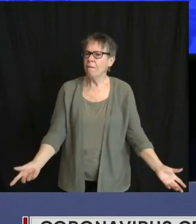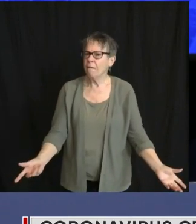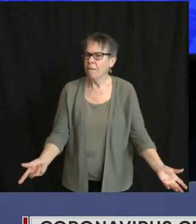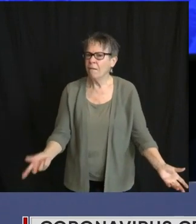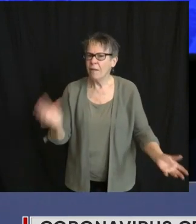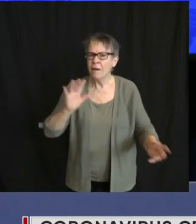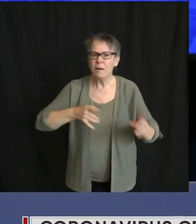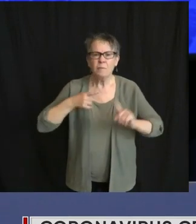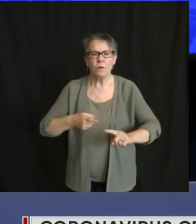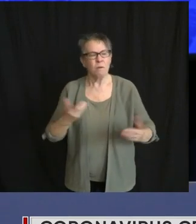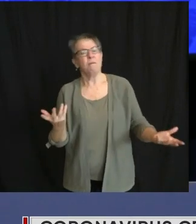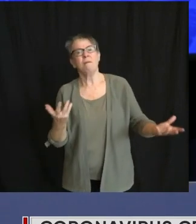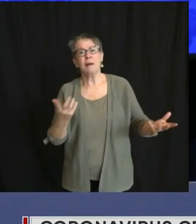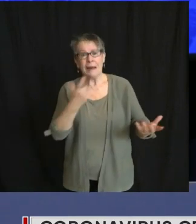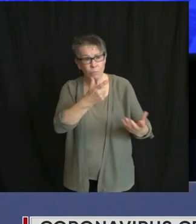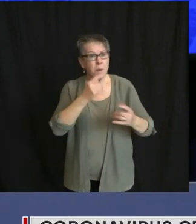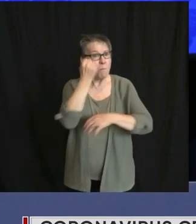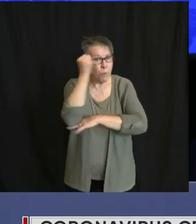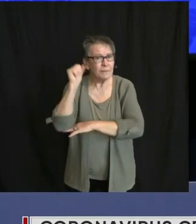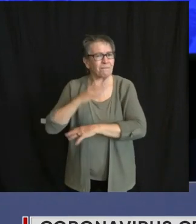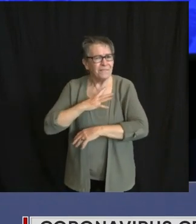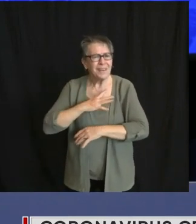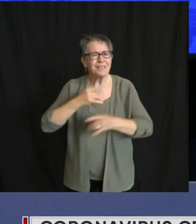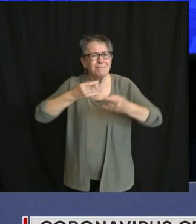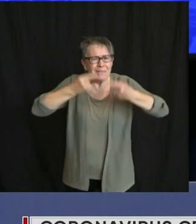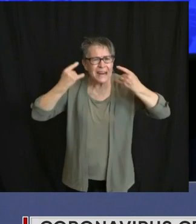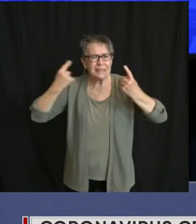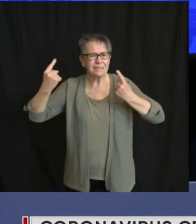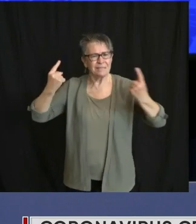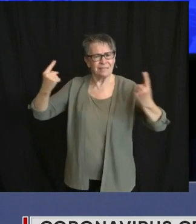THANK YOU, GOVERNOR. BASICALLY IT IS ABOUT ELATION